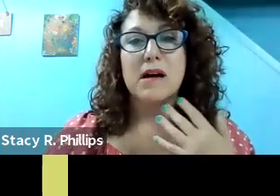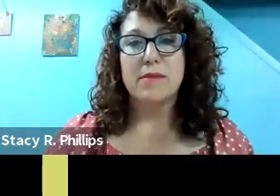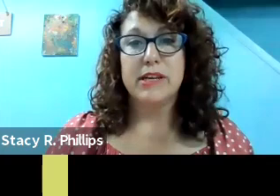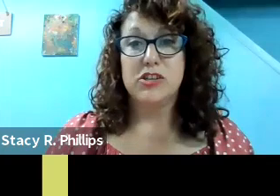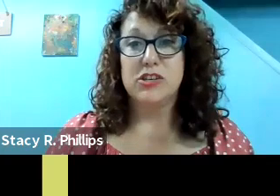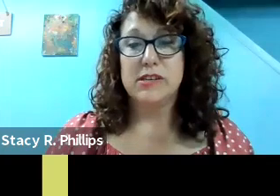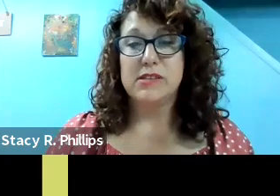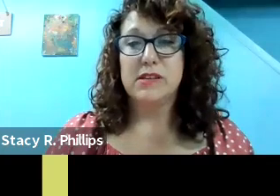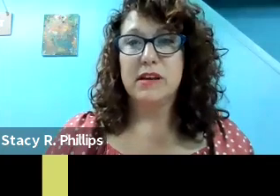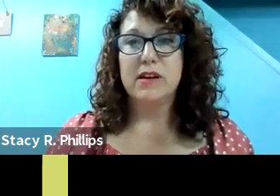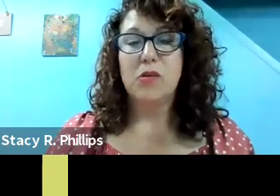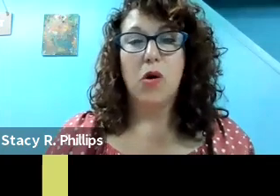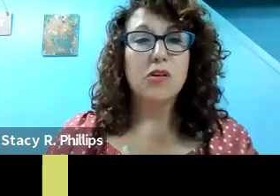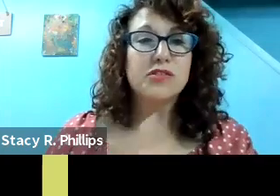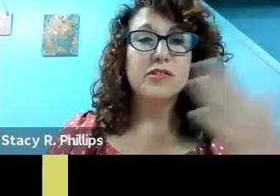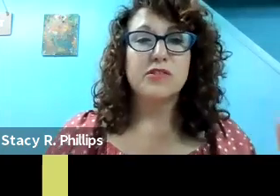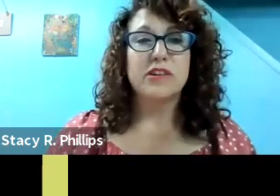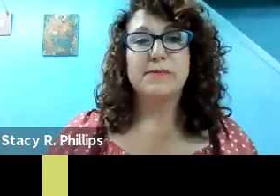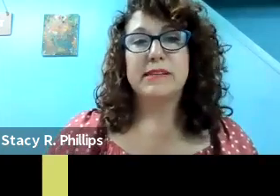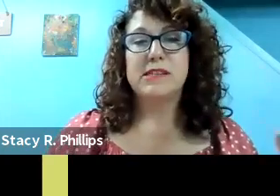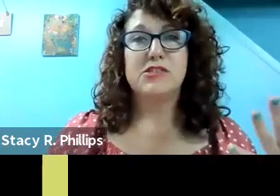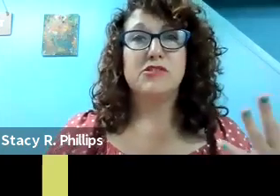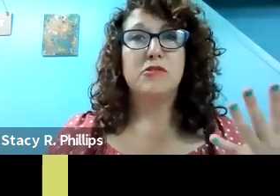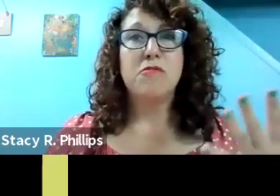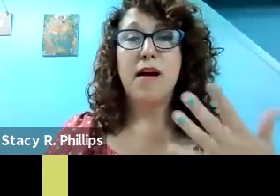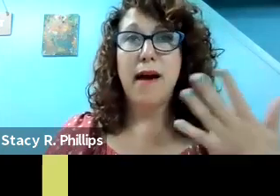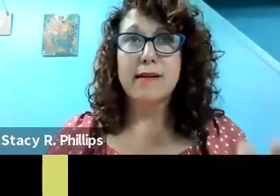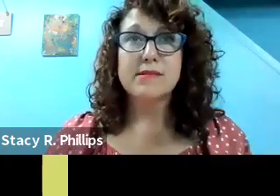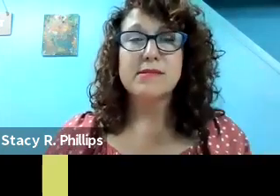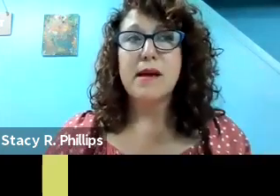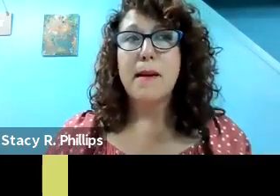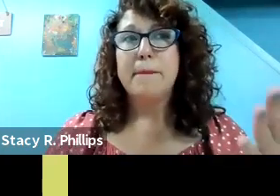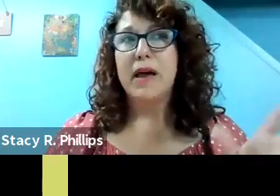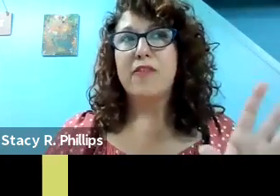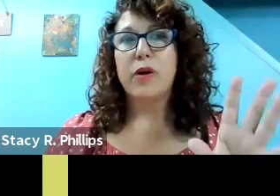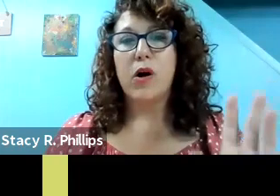accommodations. So all students are expected to do X. But if we